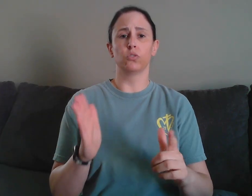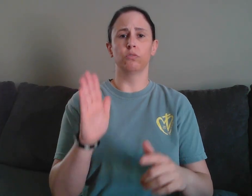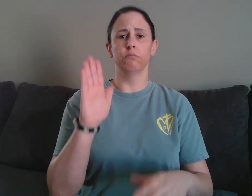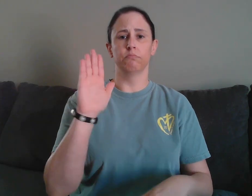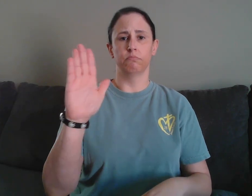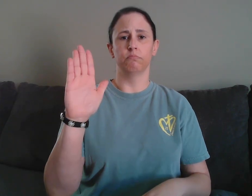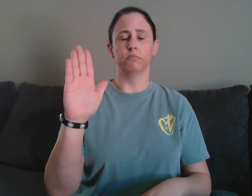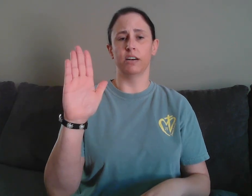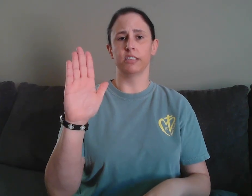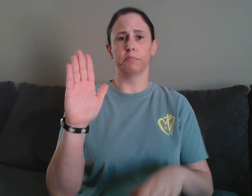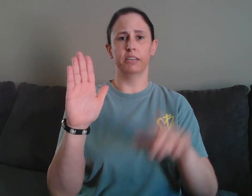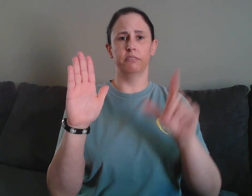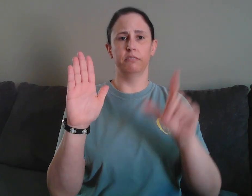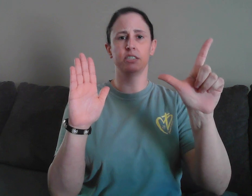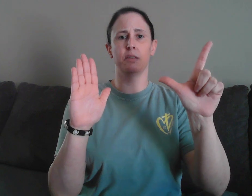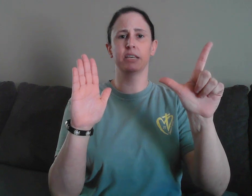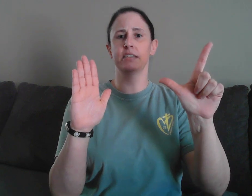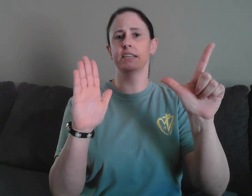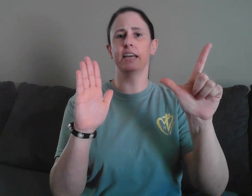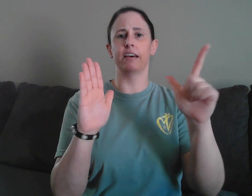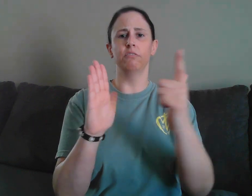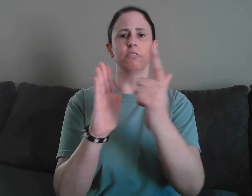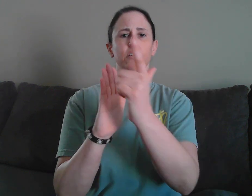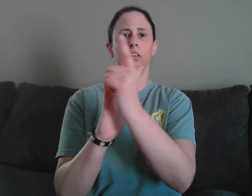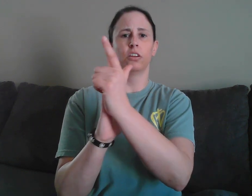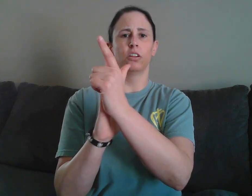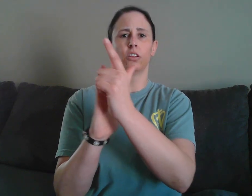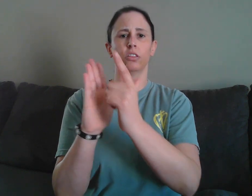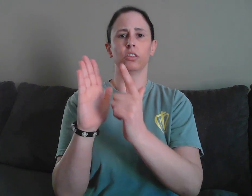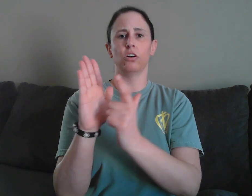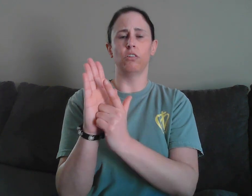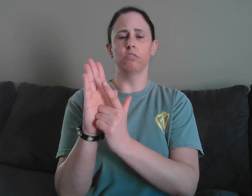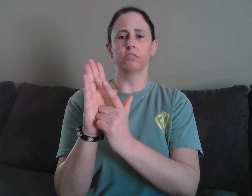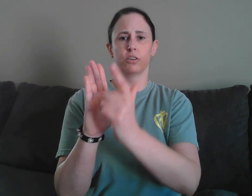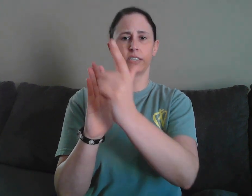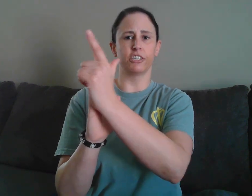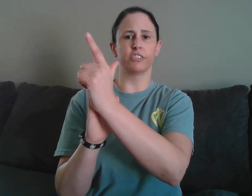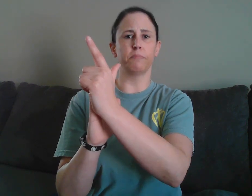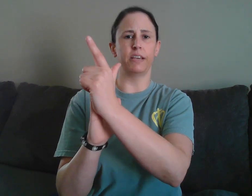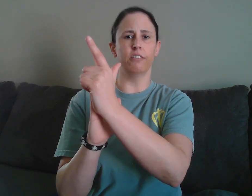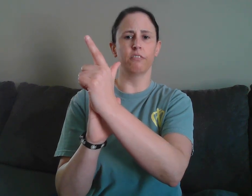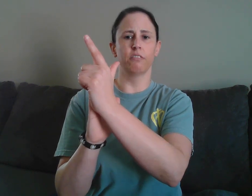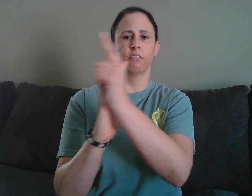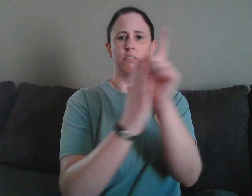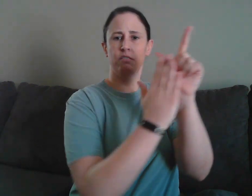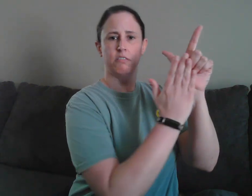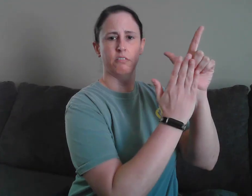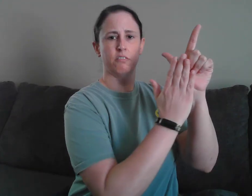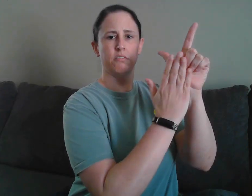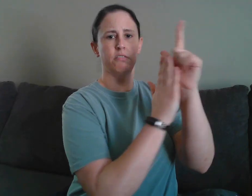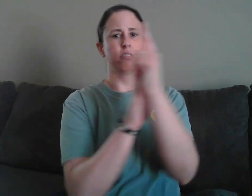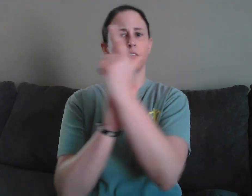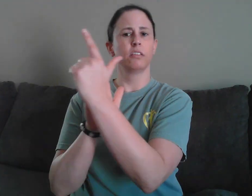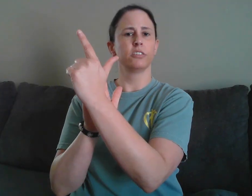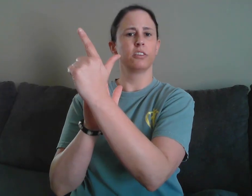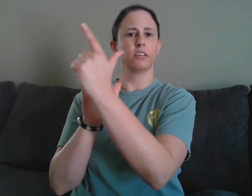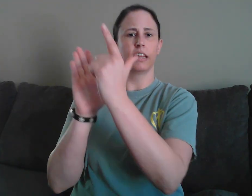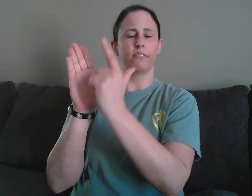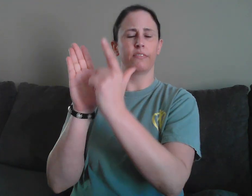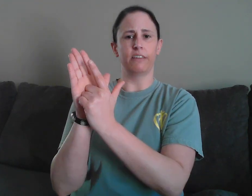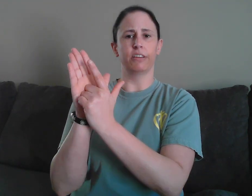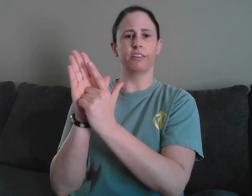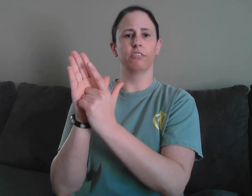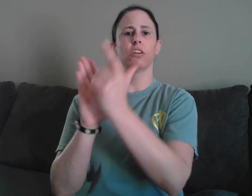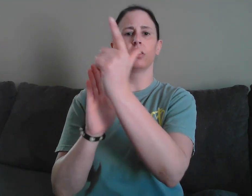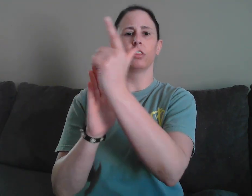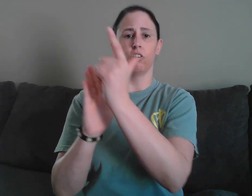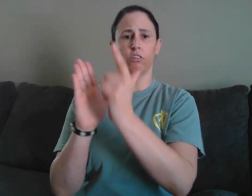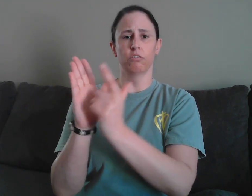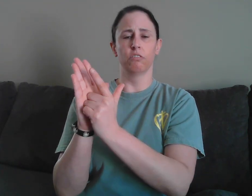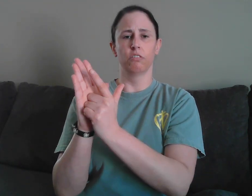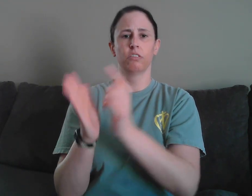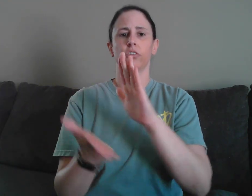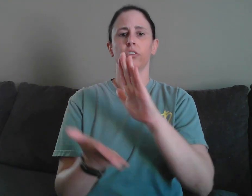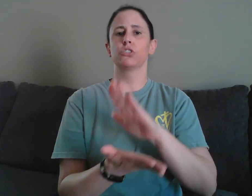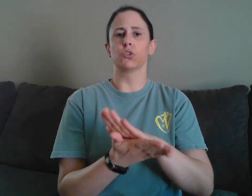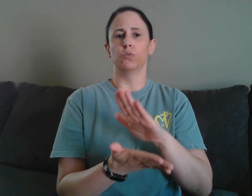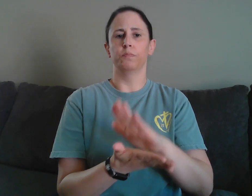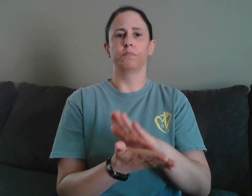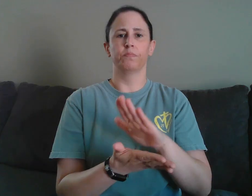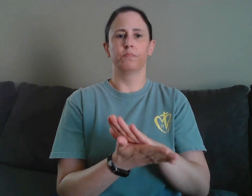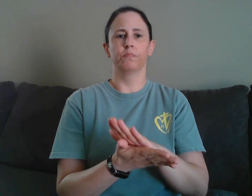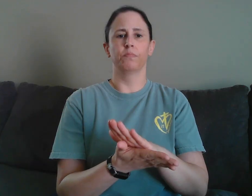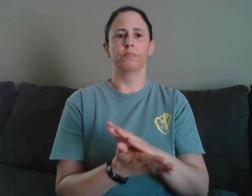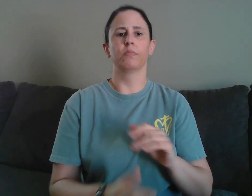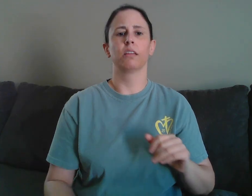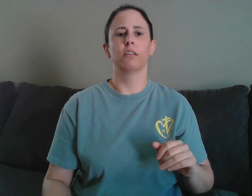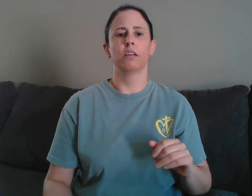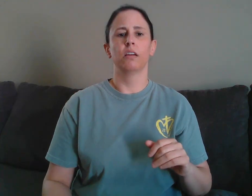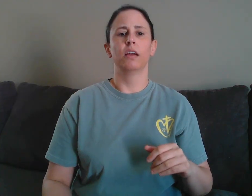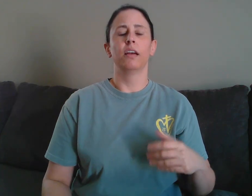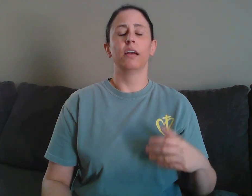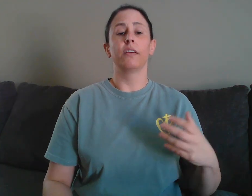school. Non-dominant. Dominant is an L. Law. So it touches up here and then down here. law school.